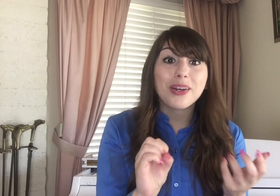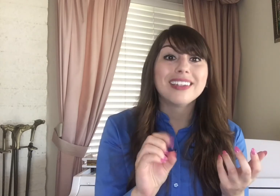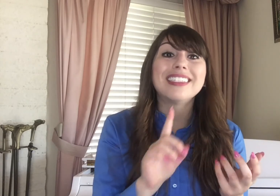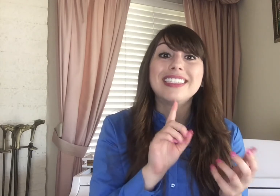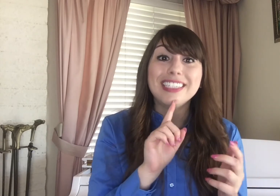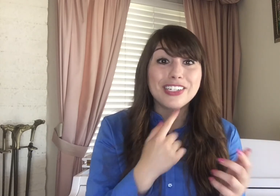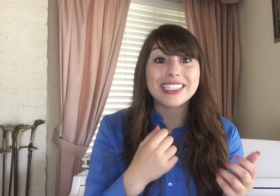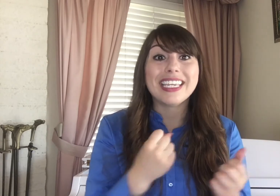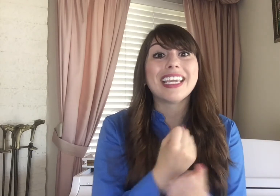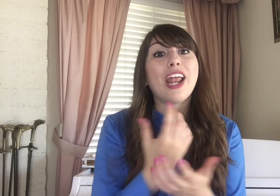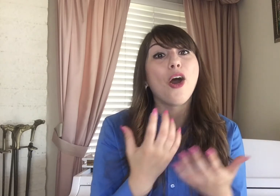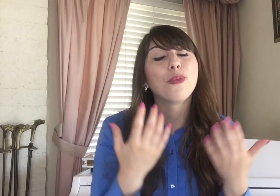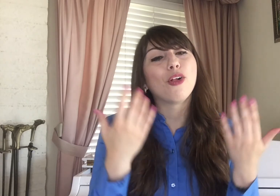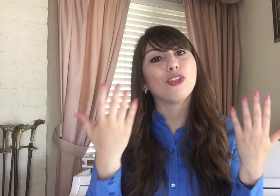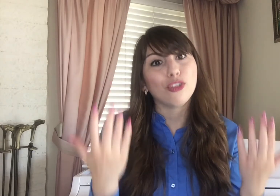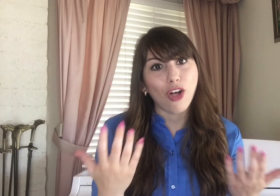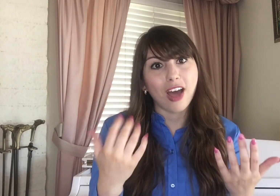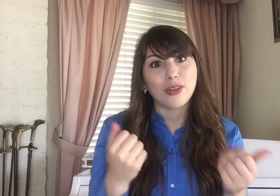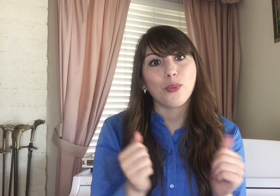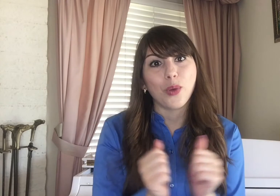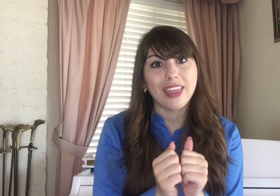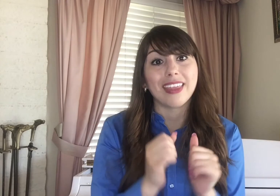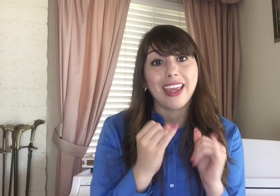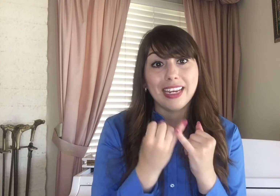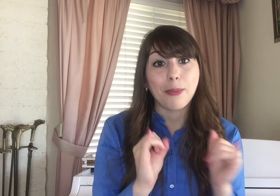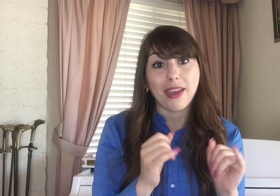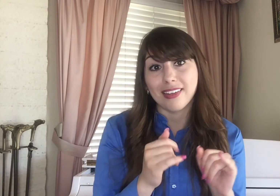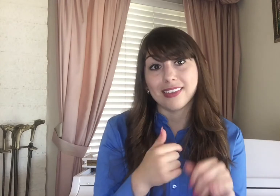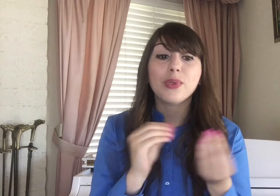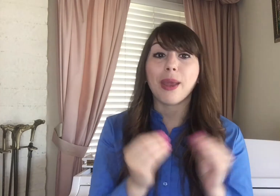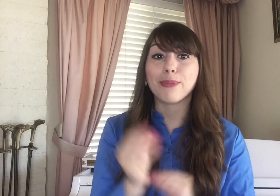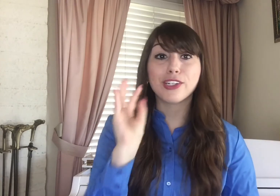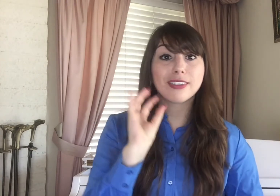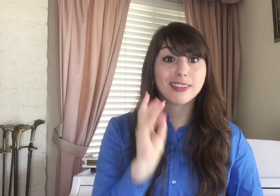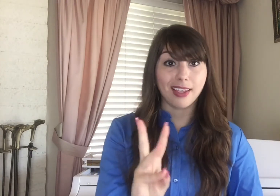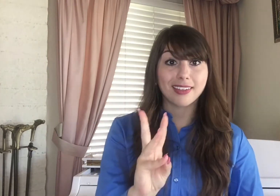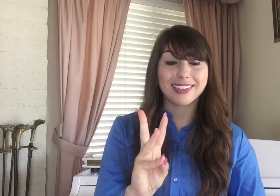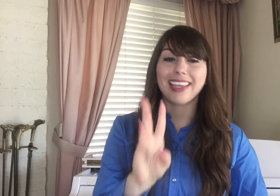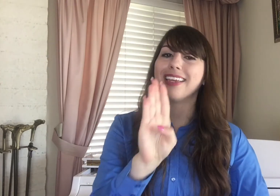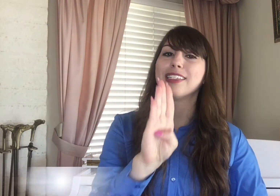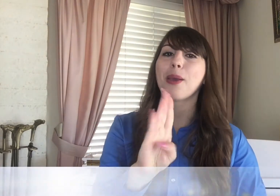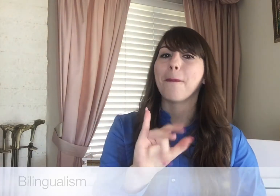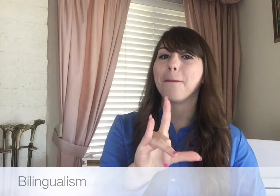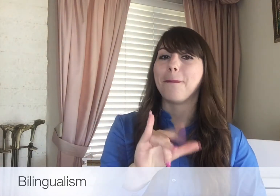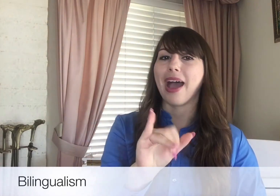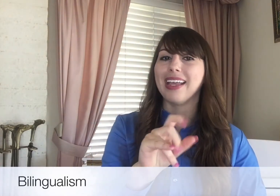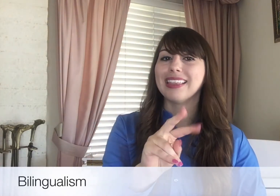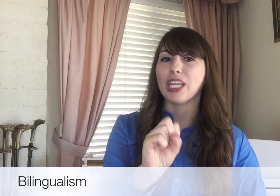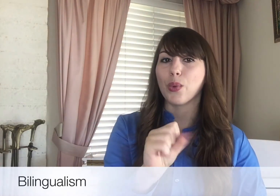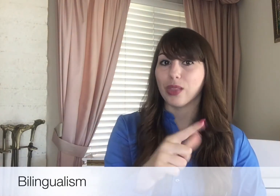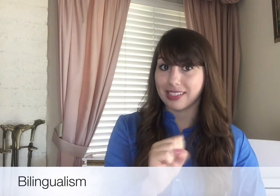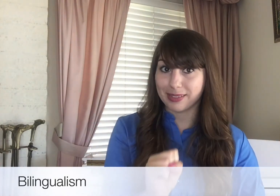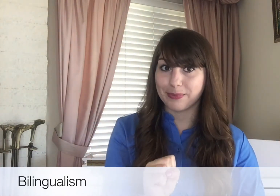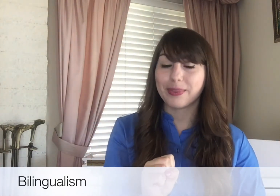seriously it can help a lot with independence. Number six is bilingualism